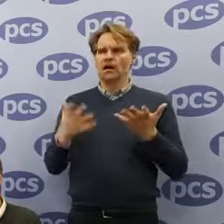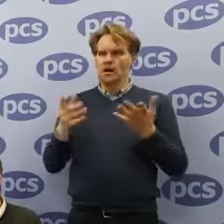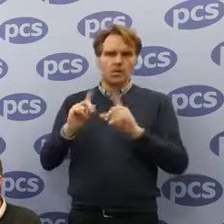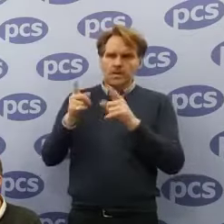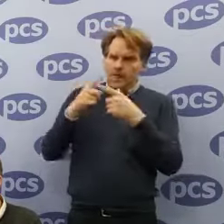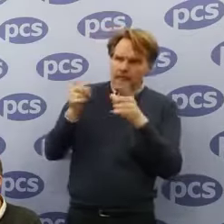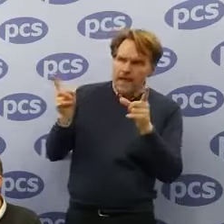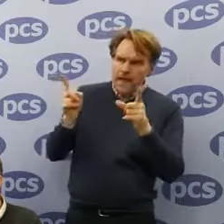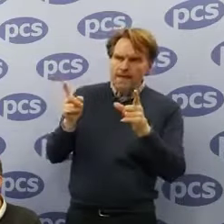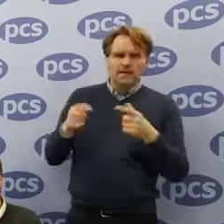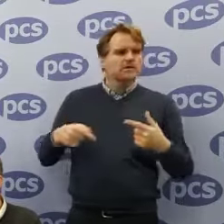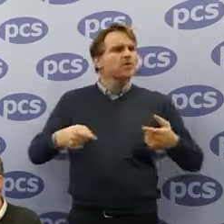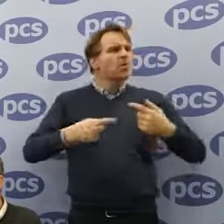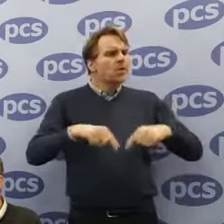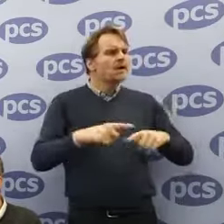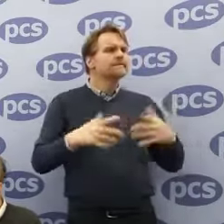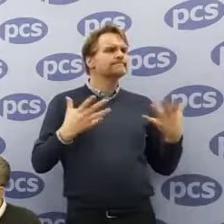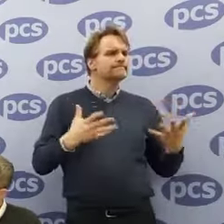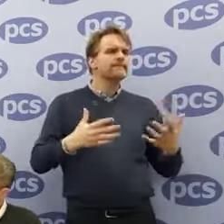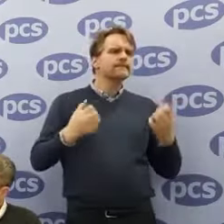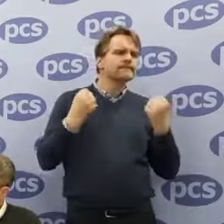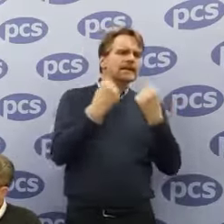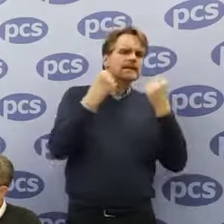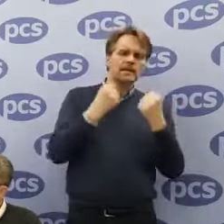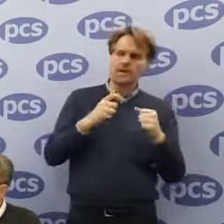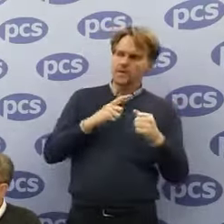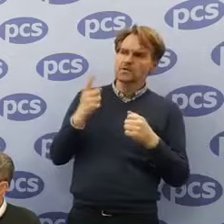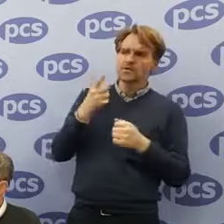opportunity to take some action, if it was if it was down to me